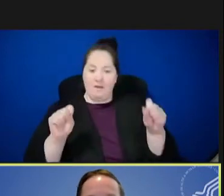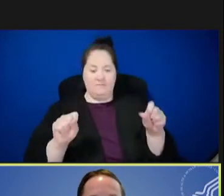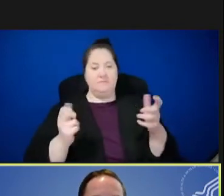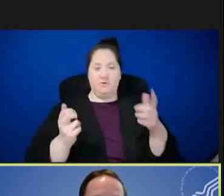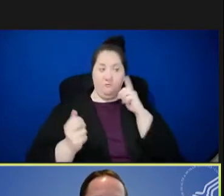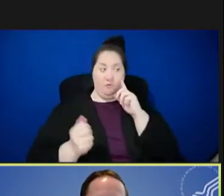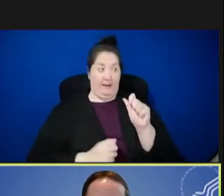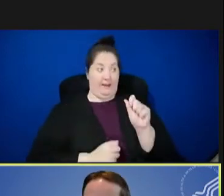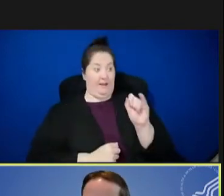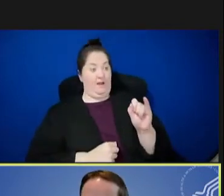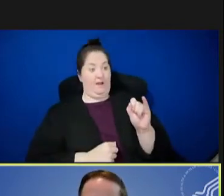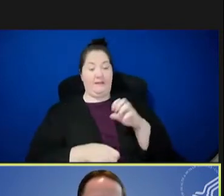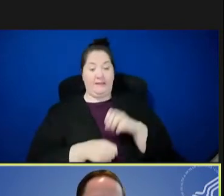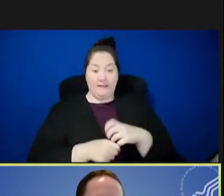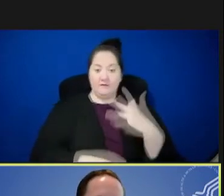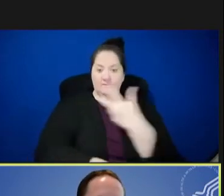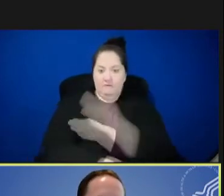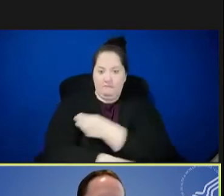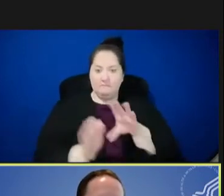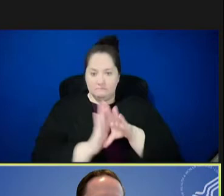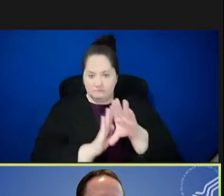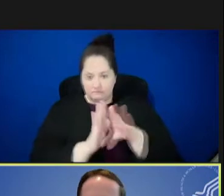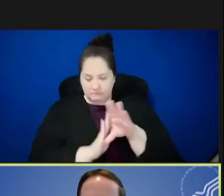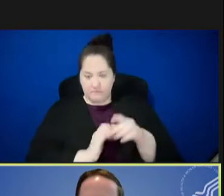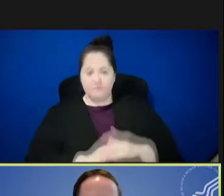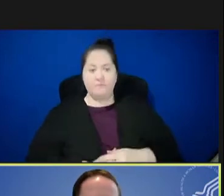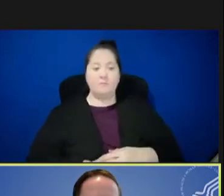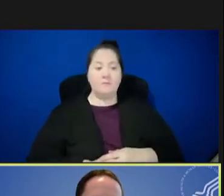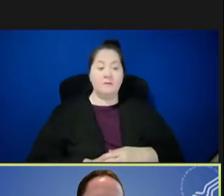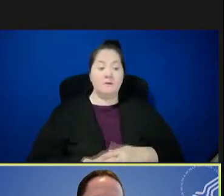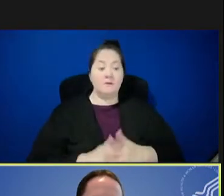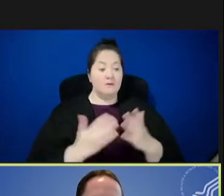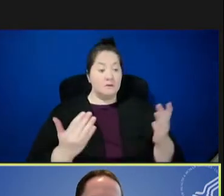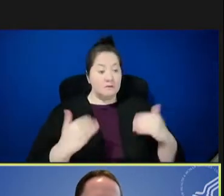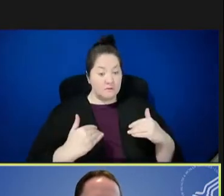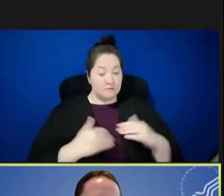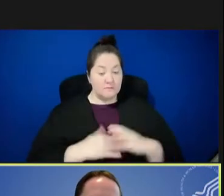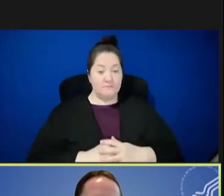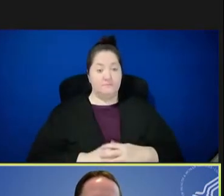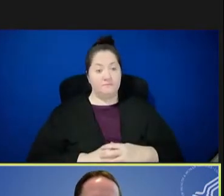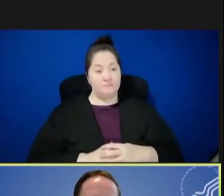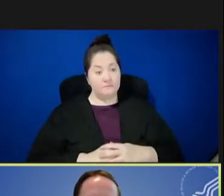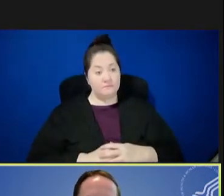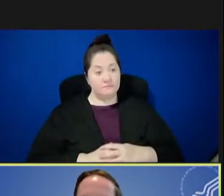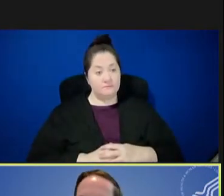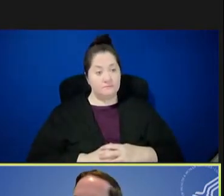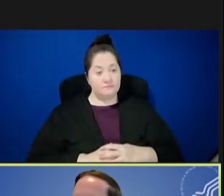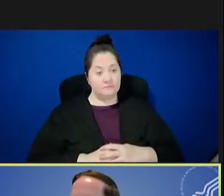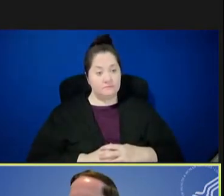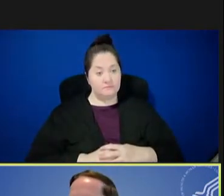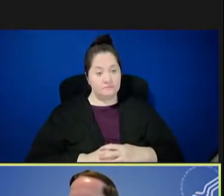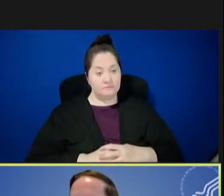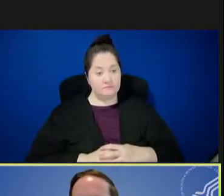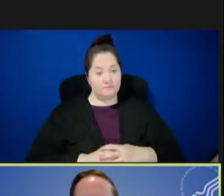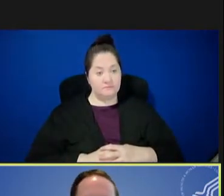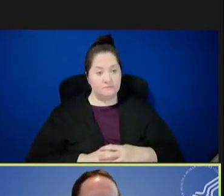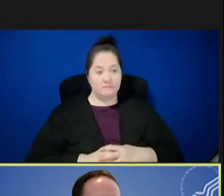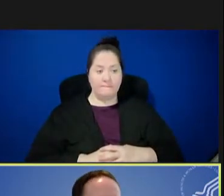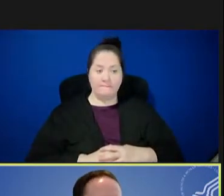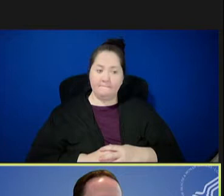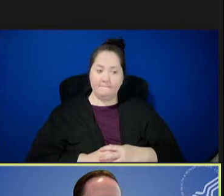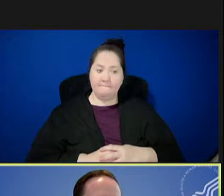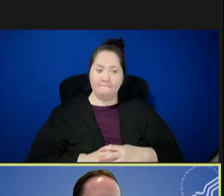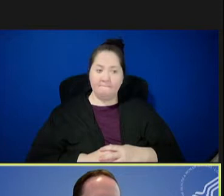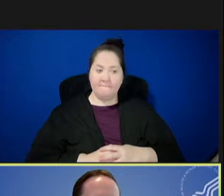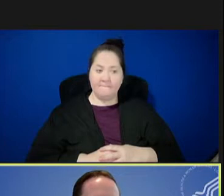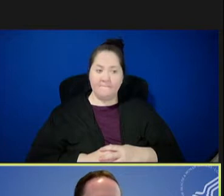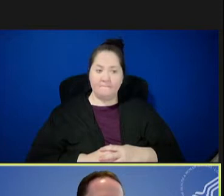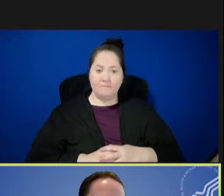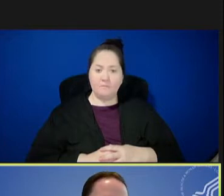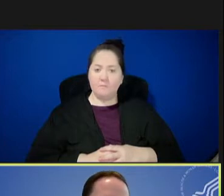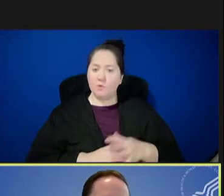in vaccine development. With that, we can go to the next slide. So here, two simple pictures.